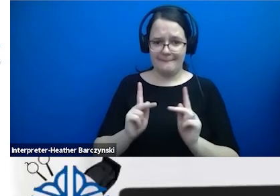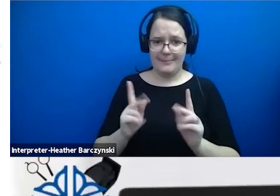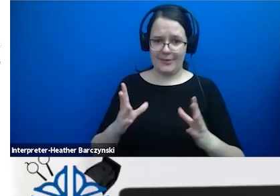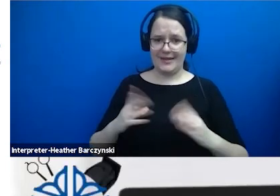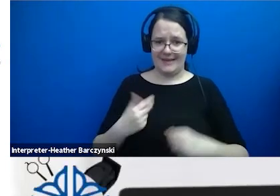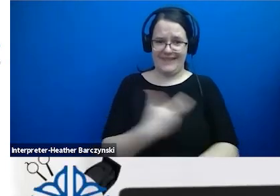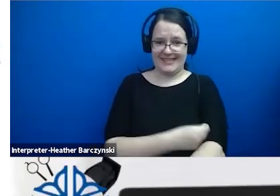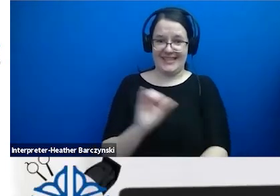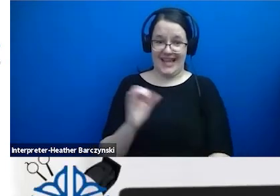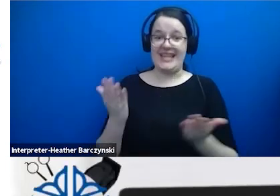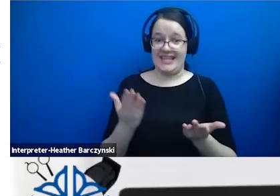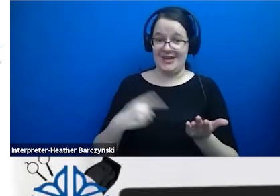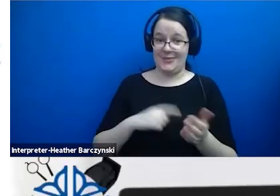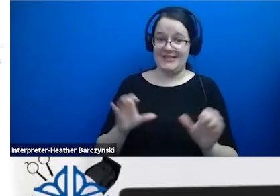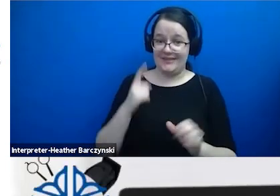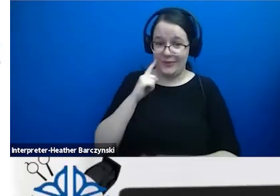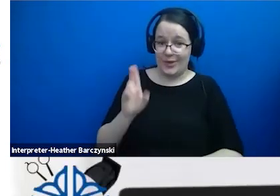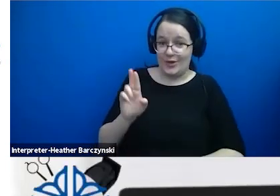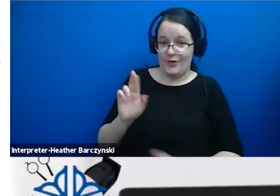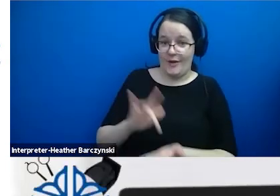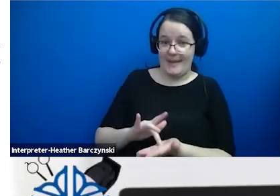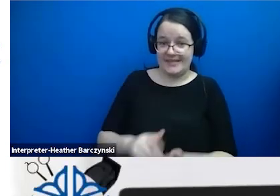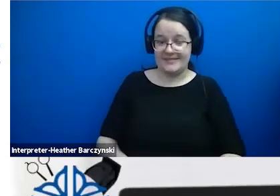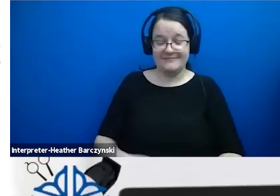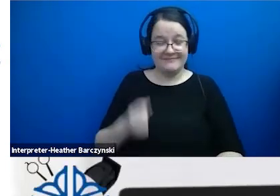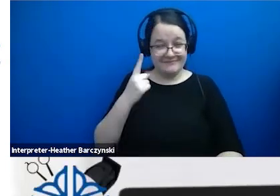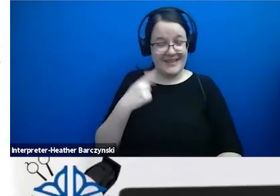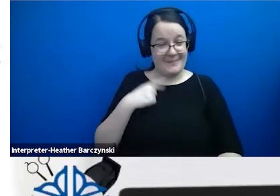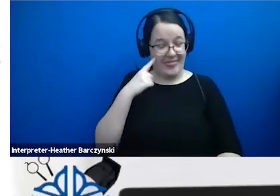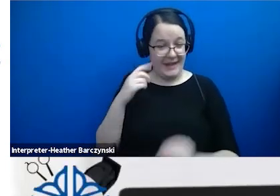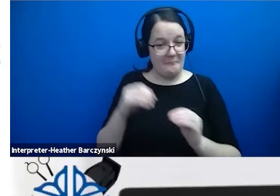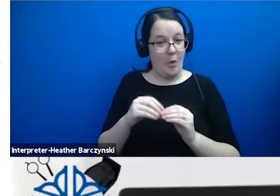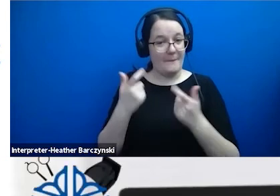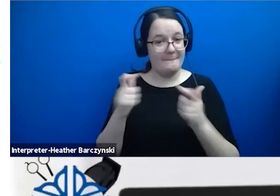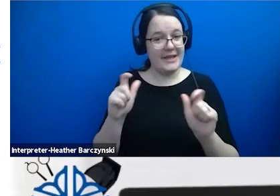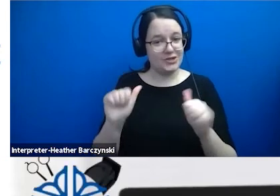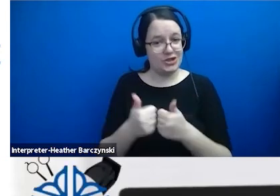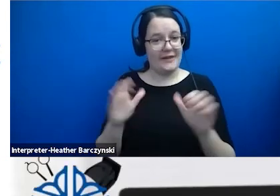but i think there's a there's a an even bigger task ahead because i think convincing people who